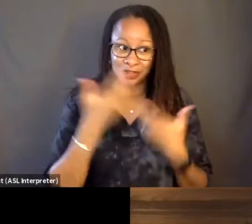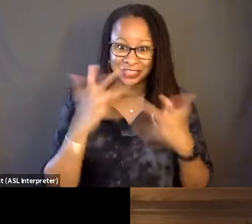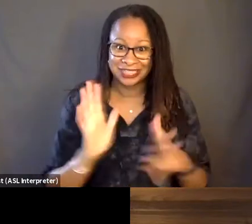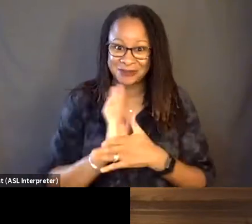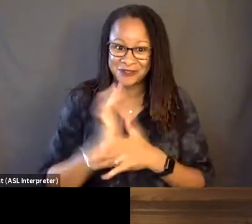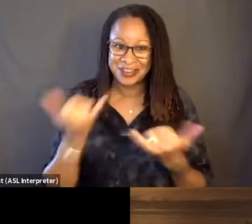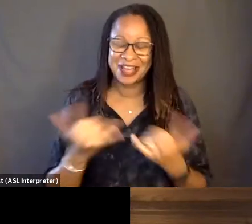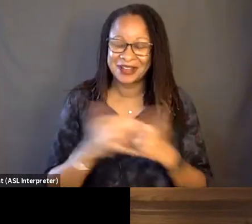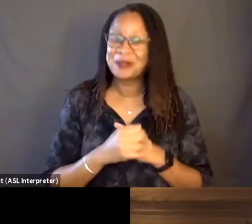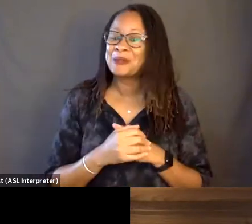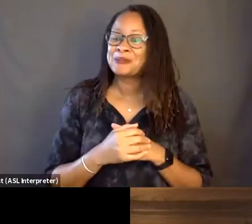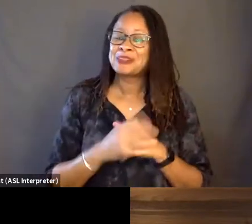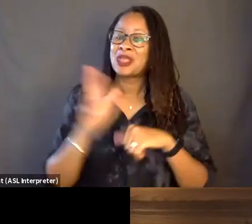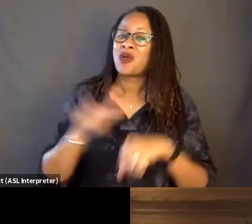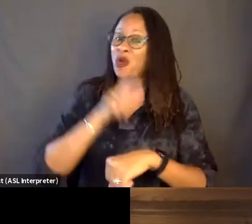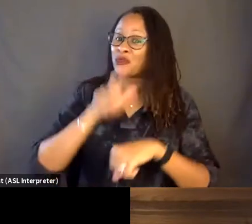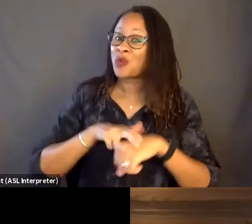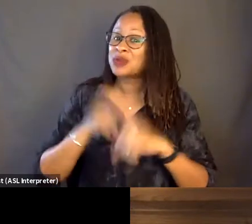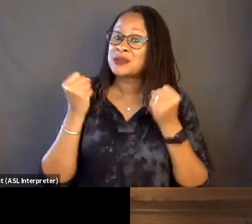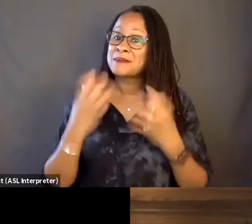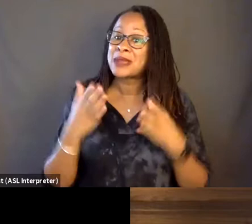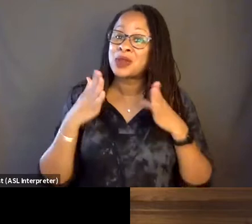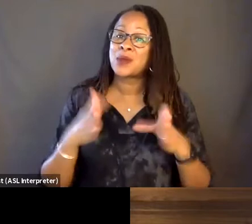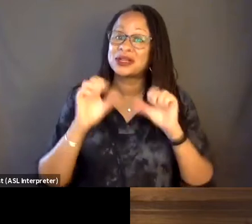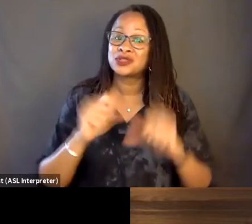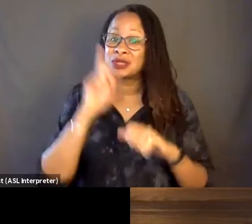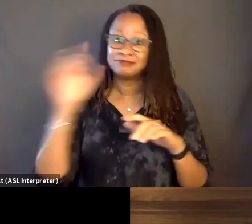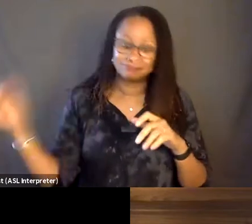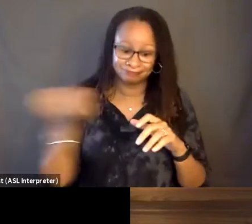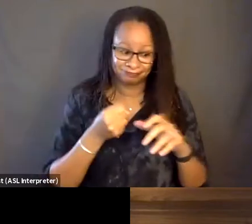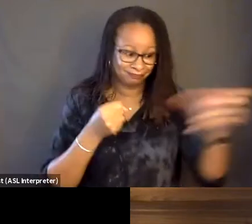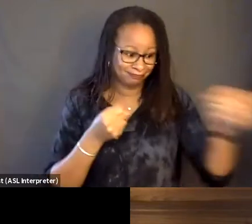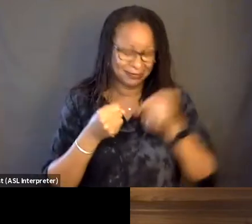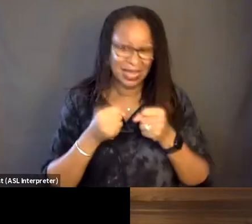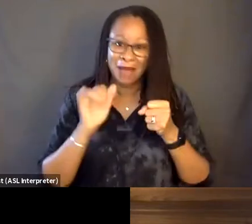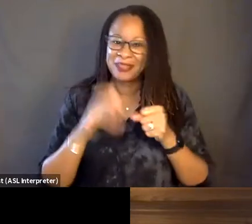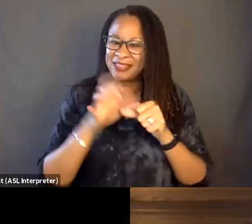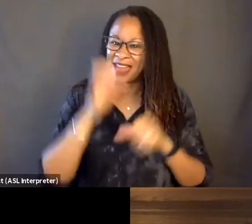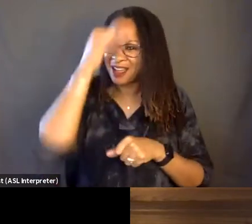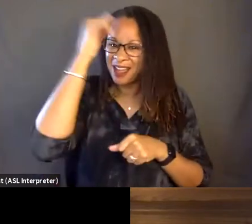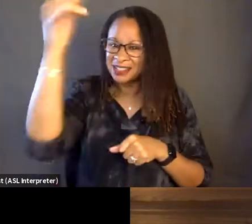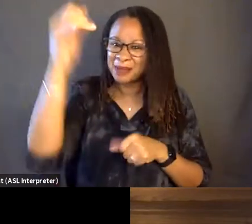And of course, there was so many ways that you could bring it forward. But that concept became, OK, how do we